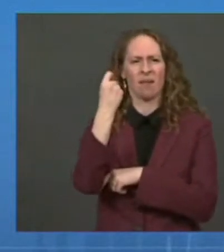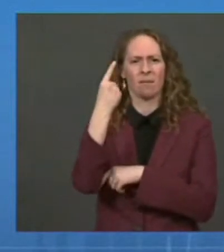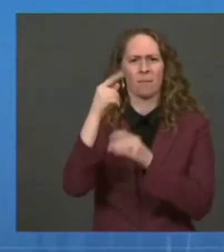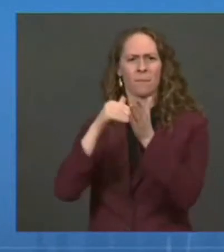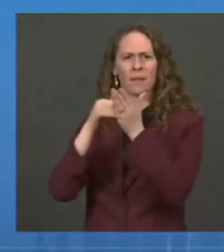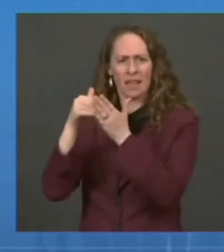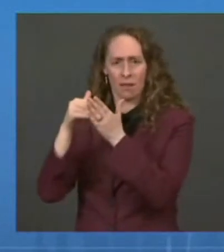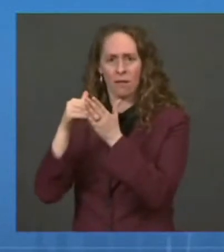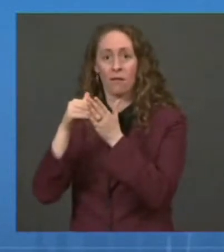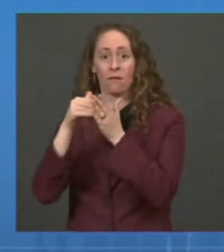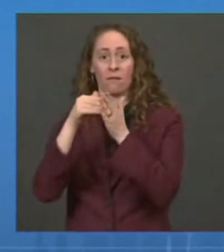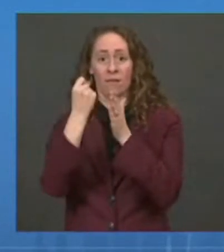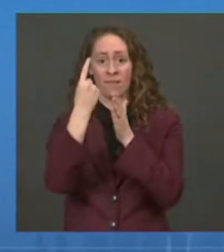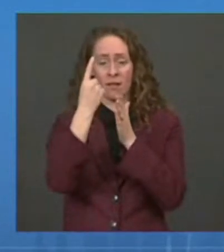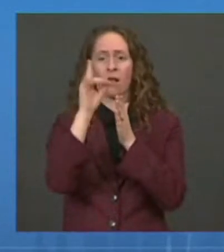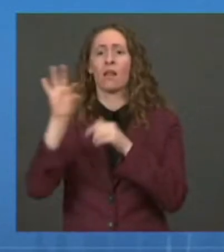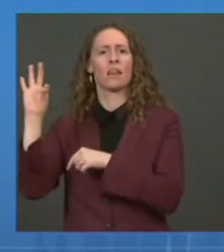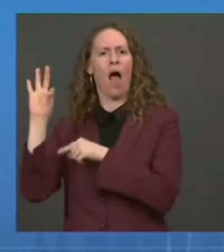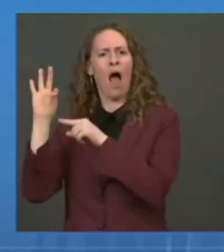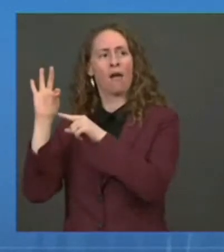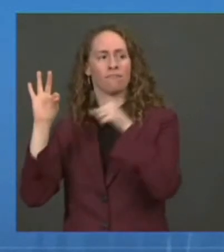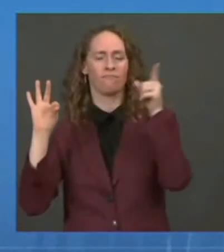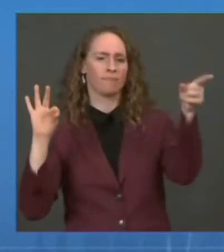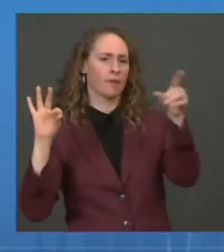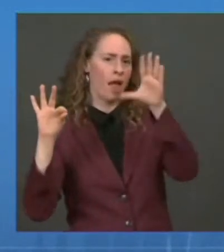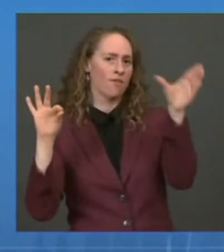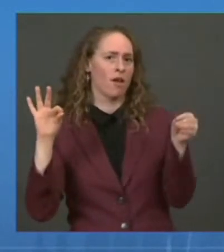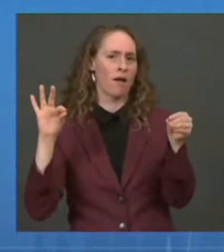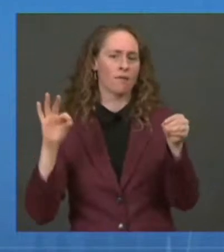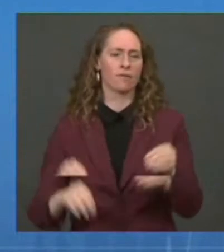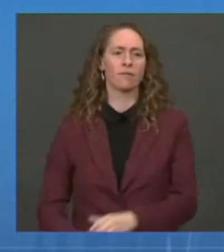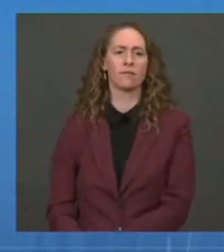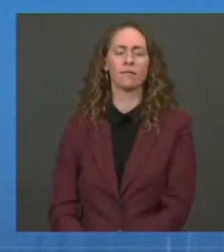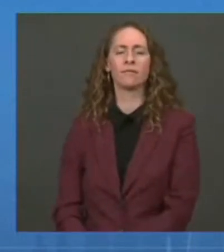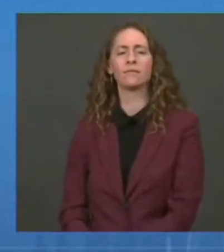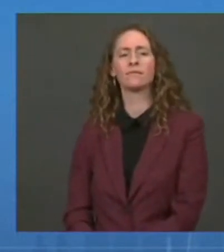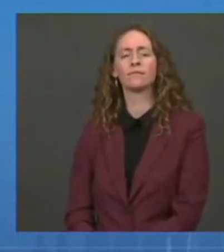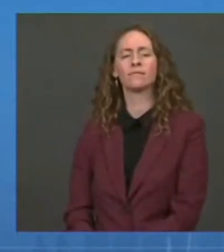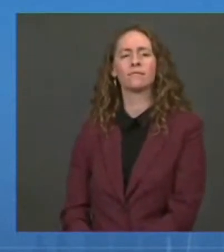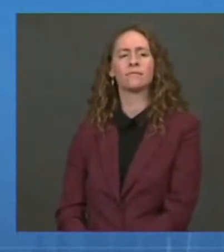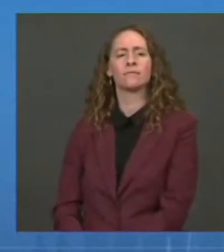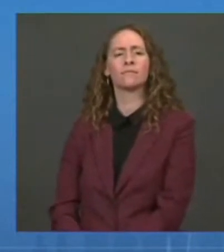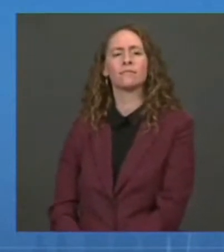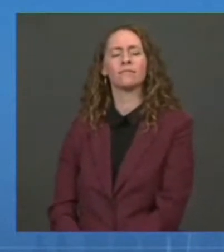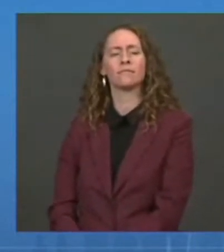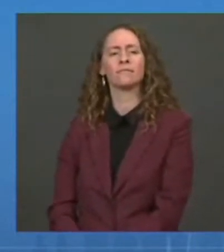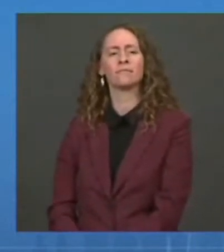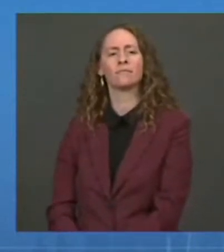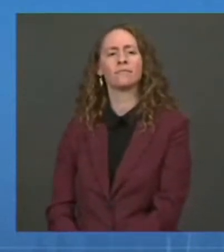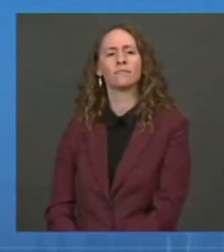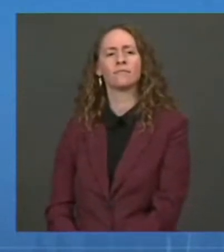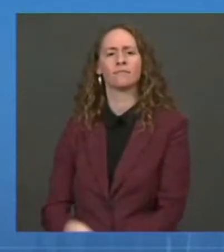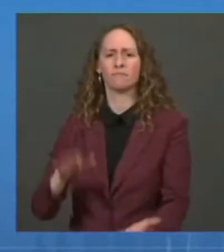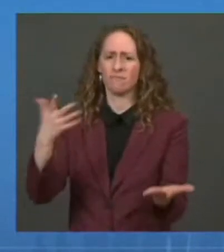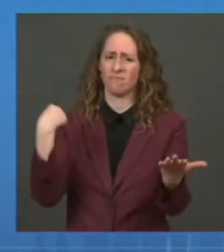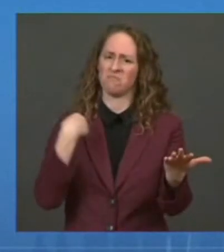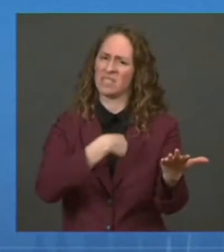PANDEMIC. OF THE 11 MILLION NINE MILLION ARE SHIPPING TO AFRICA BRINGING THE TOTAL TO 100 MILLION.